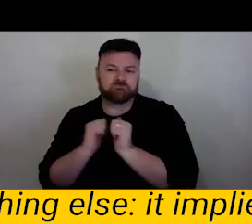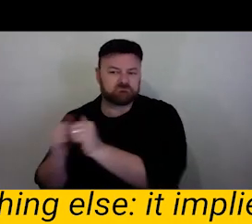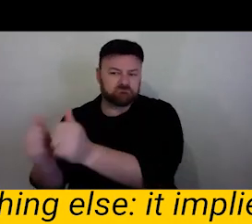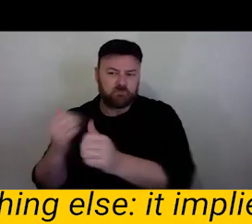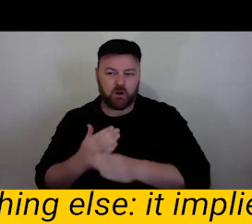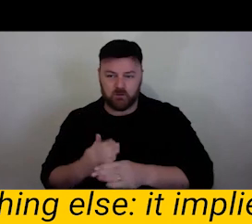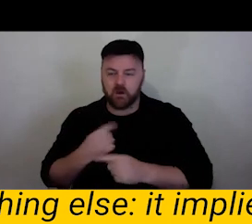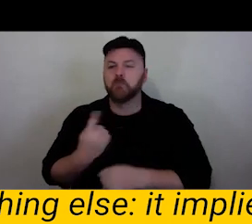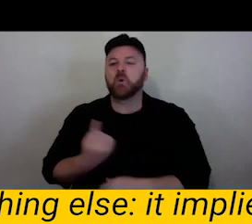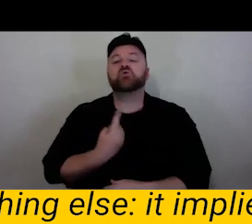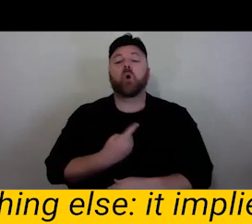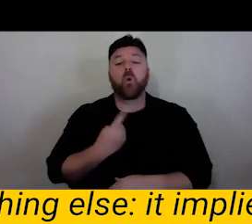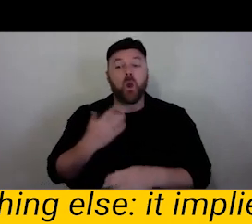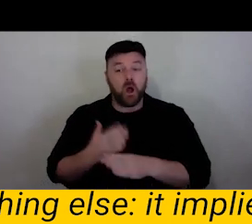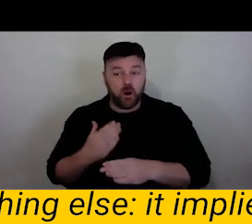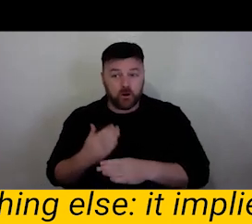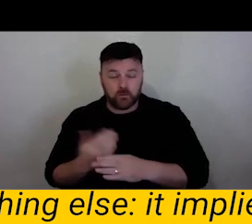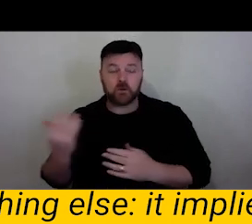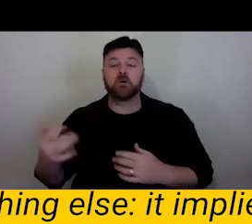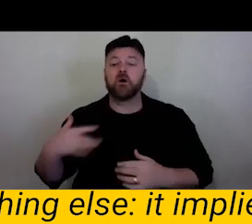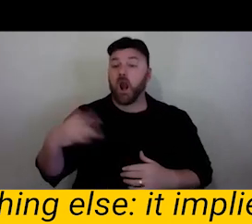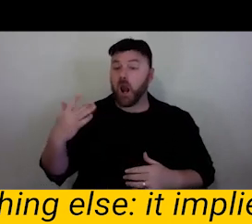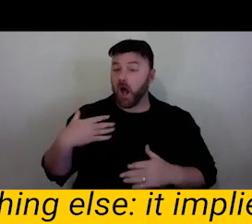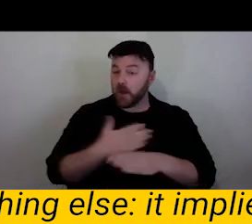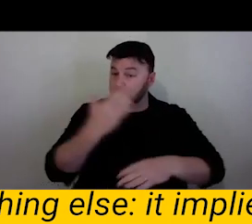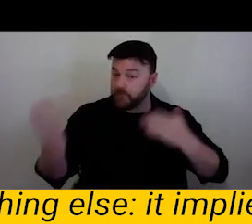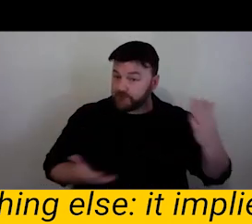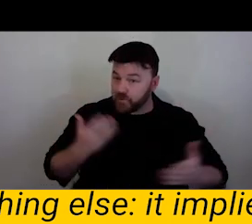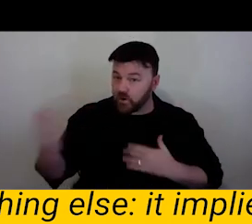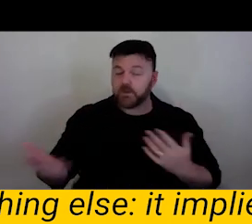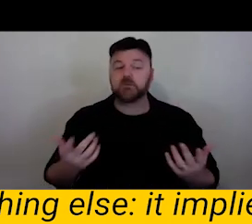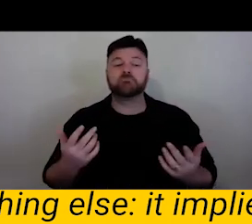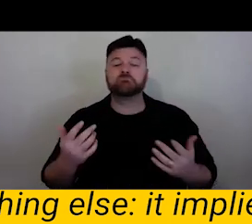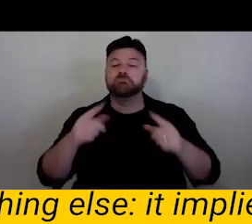practice in live and screen-based performance in the visual arts context.